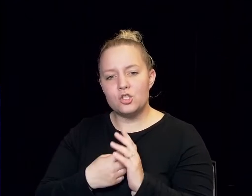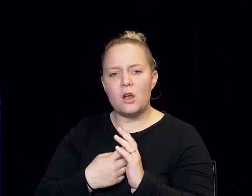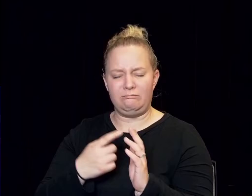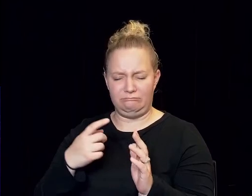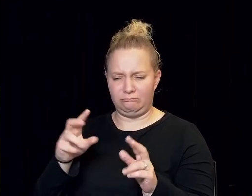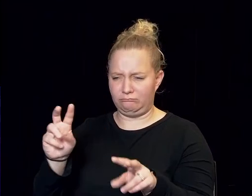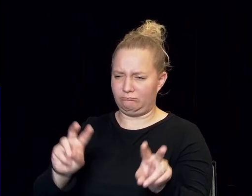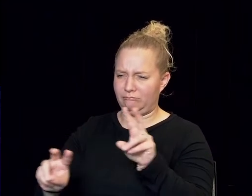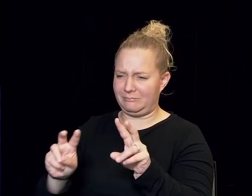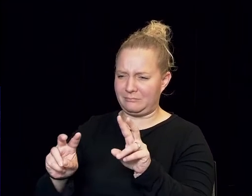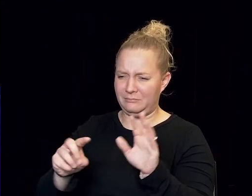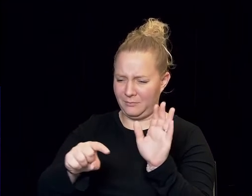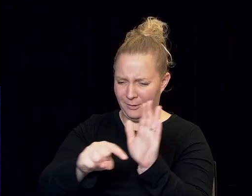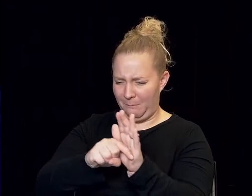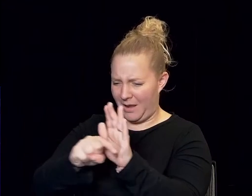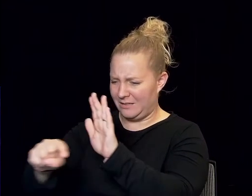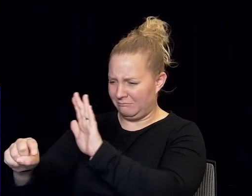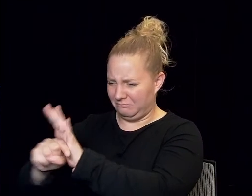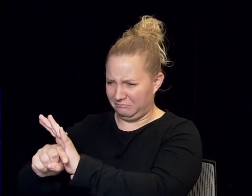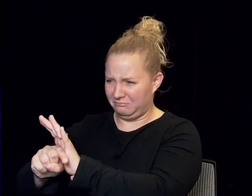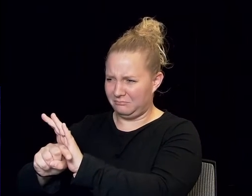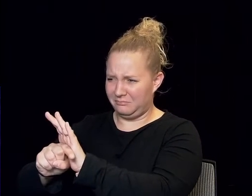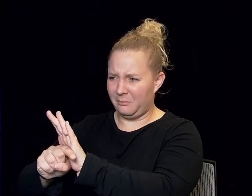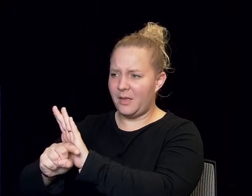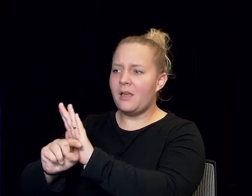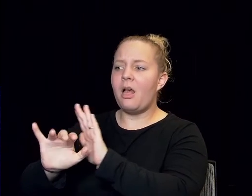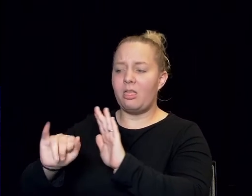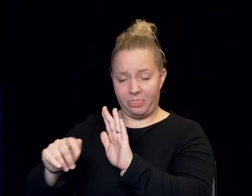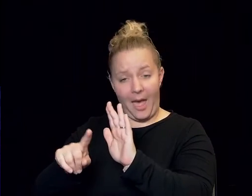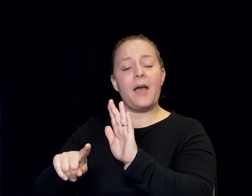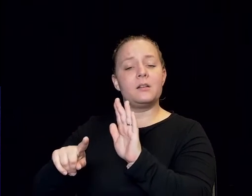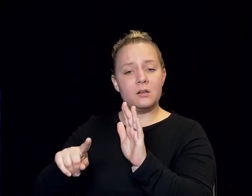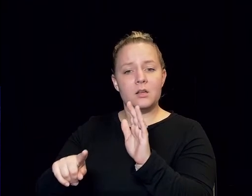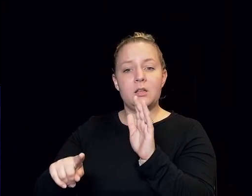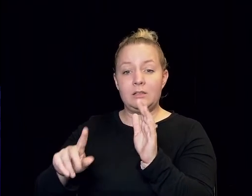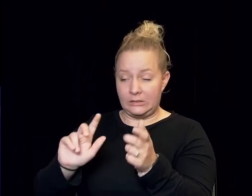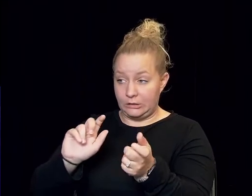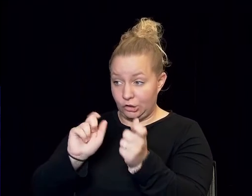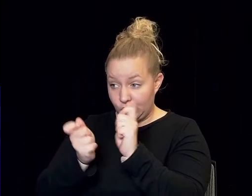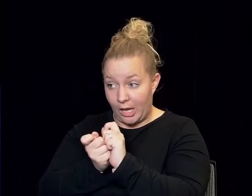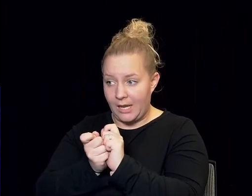Whenever you see that minus a negative, hopefully that kind of big plus sign comes into mind or